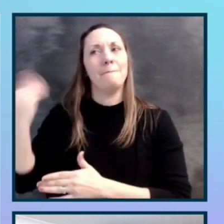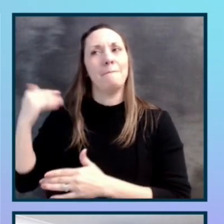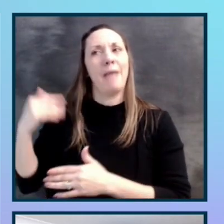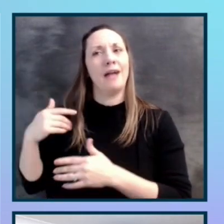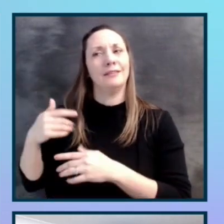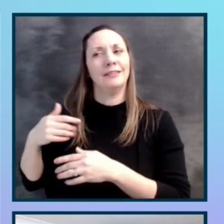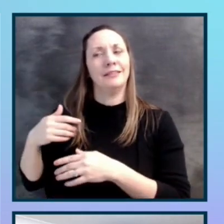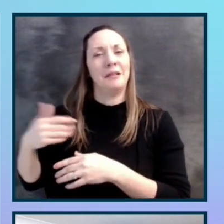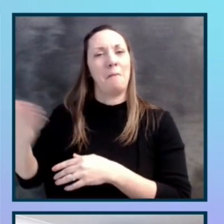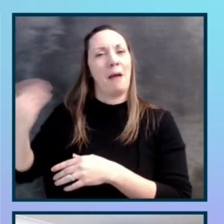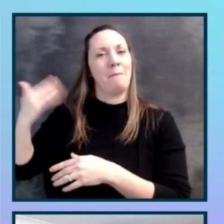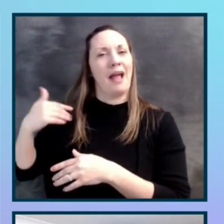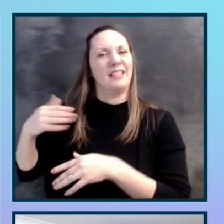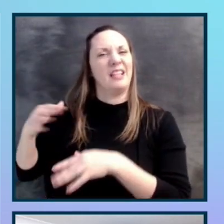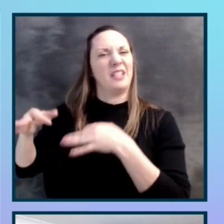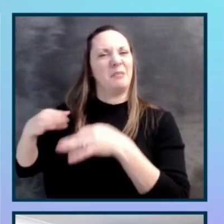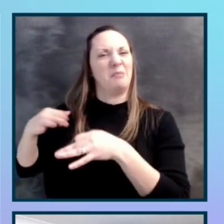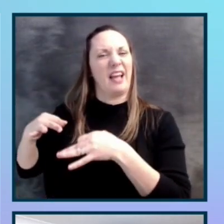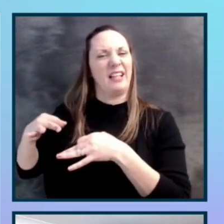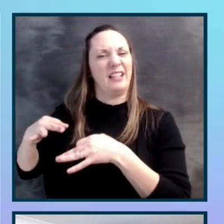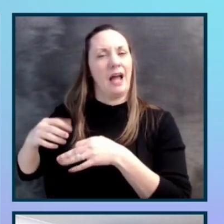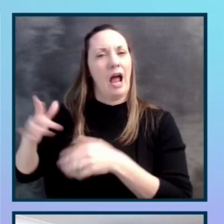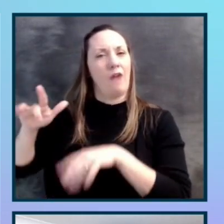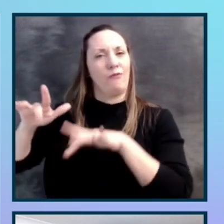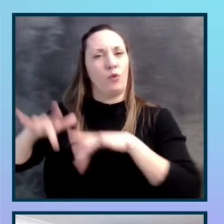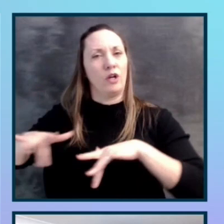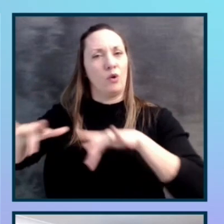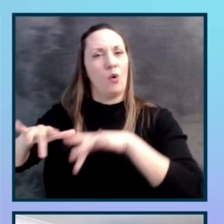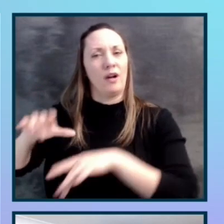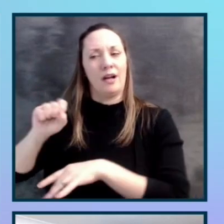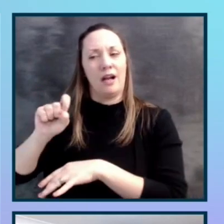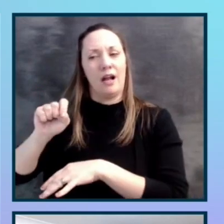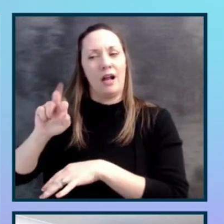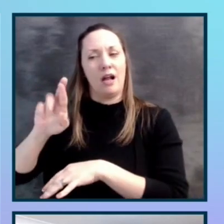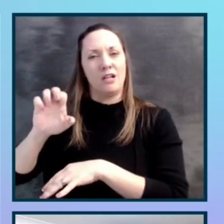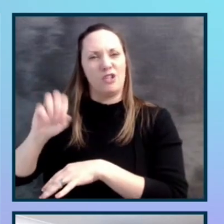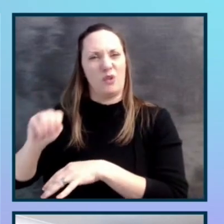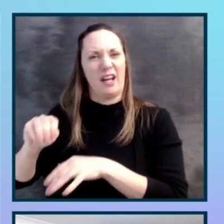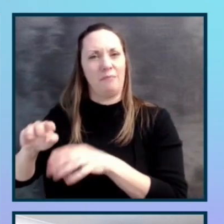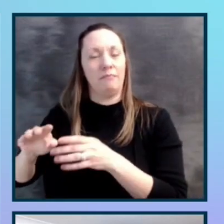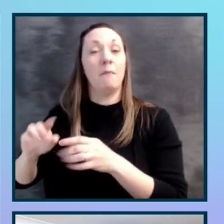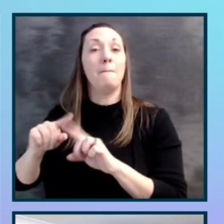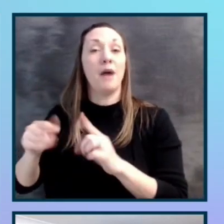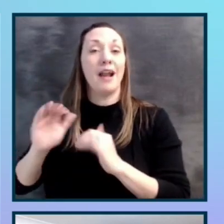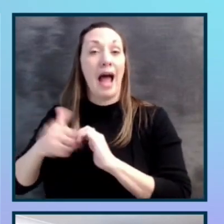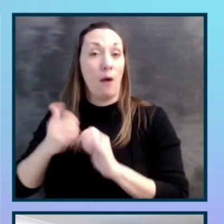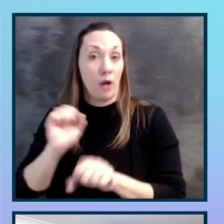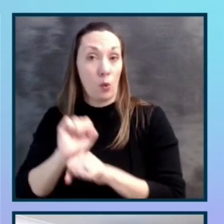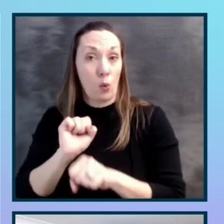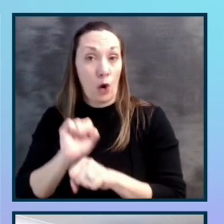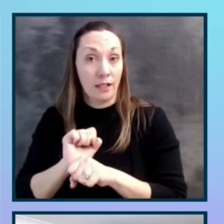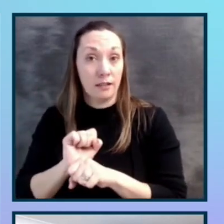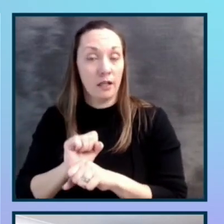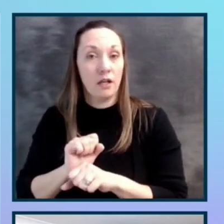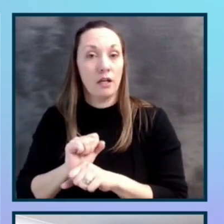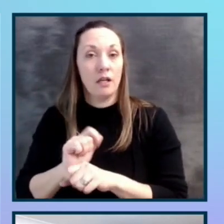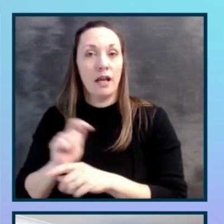from an in game explanation. I recorded on stream, but this essentially the way it works is you, you cast your line in